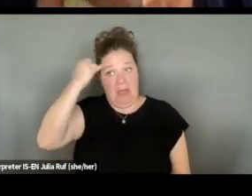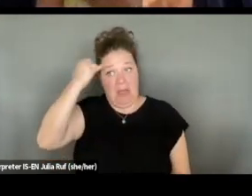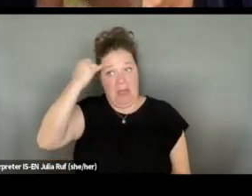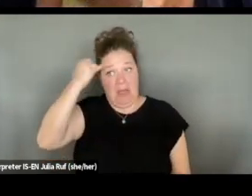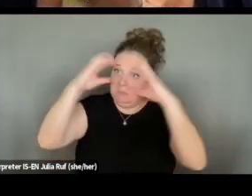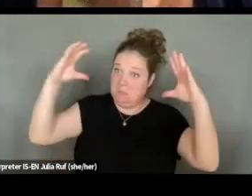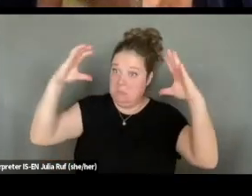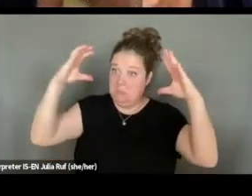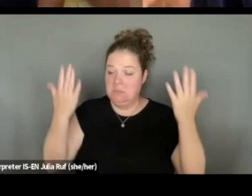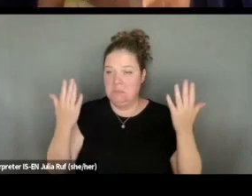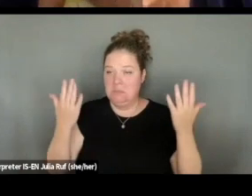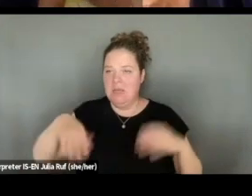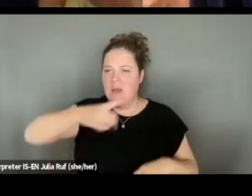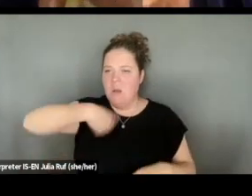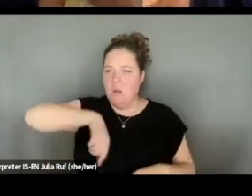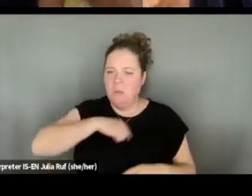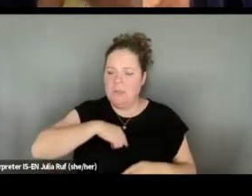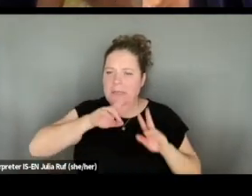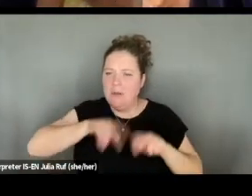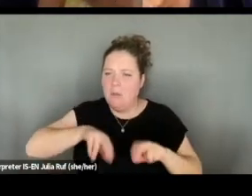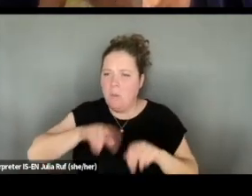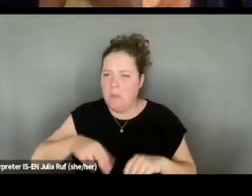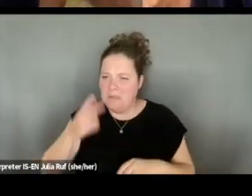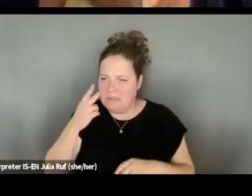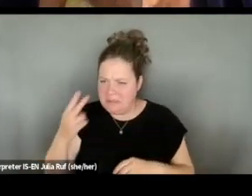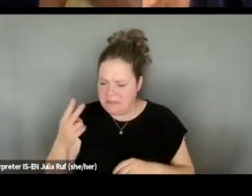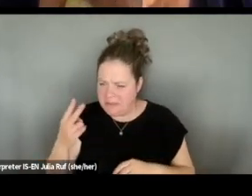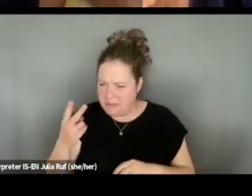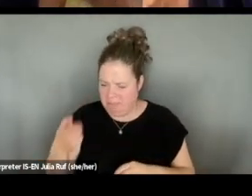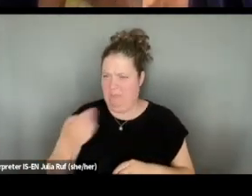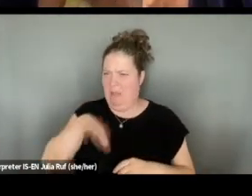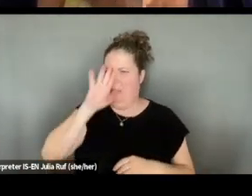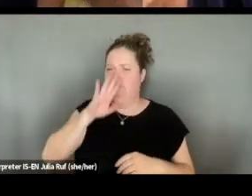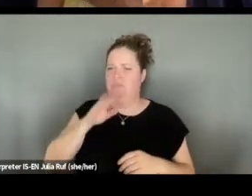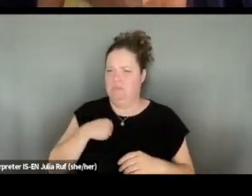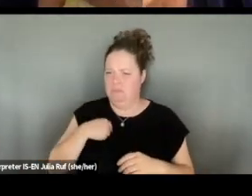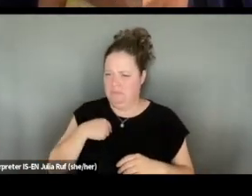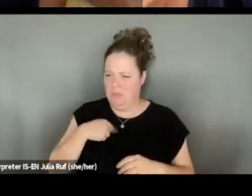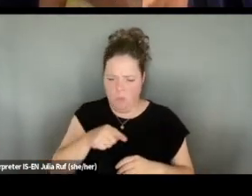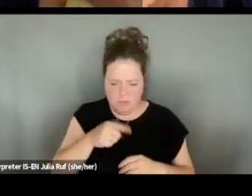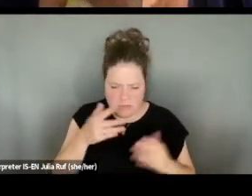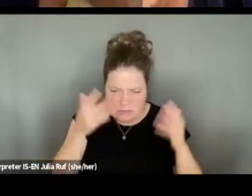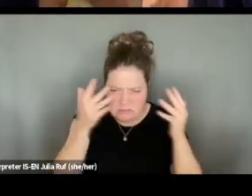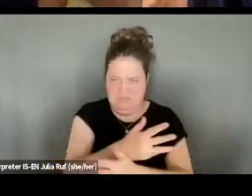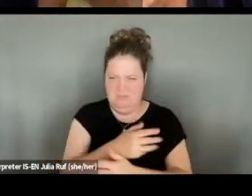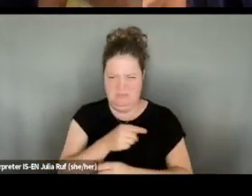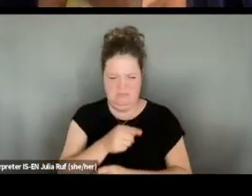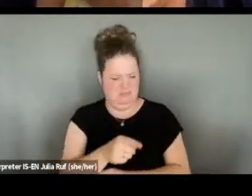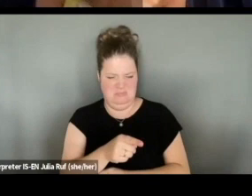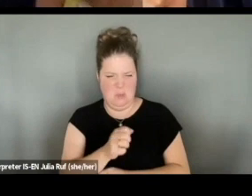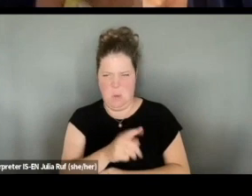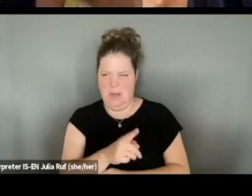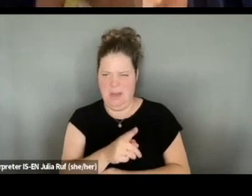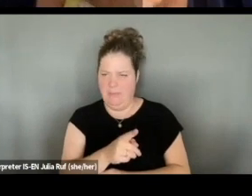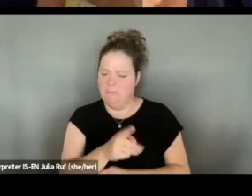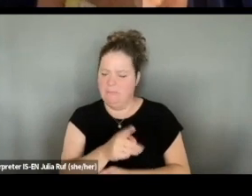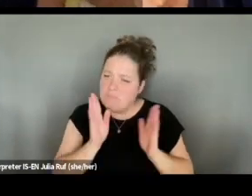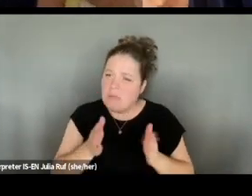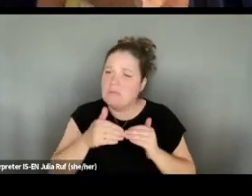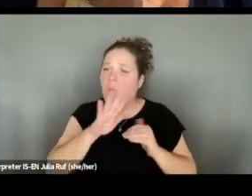find something or we stumble over something or we get irritated or frustrated over something, and we think, "This needs to be researched